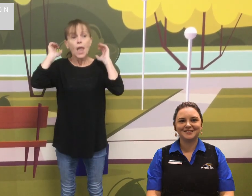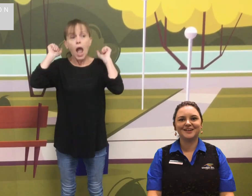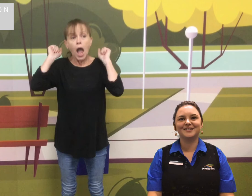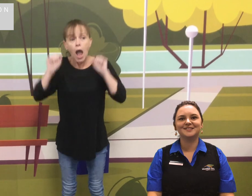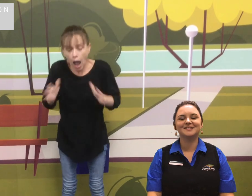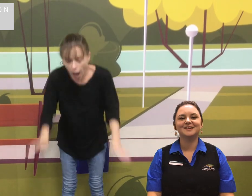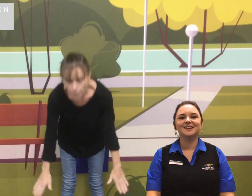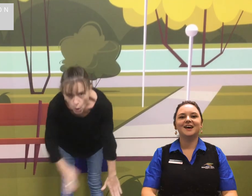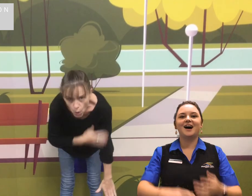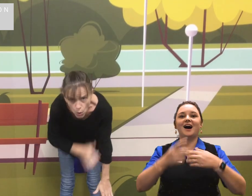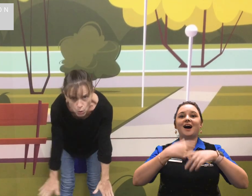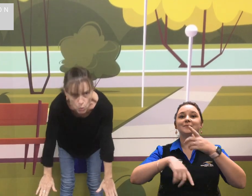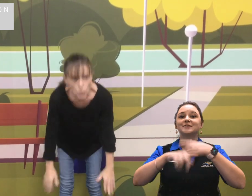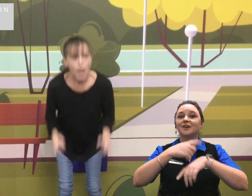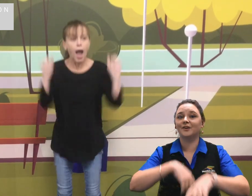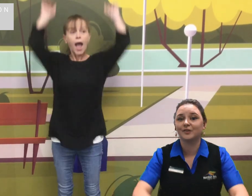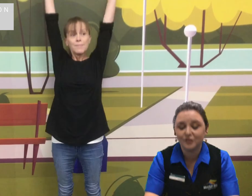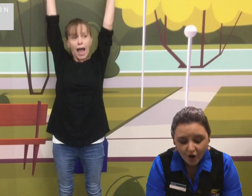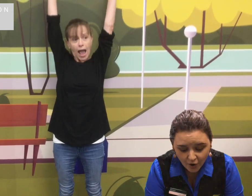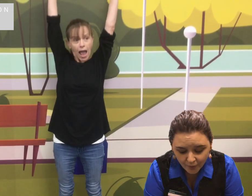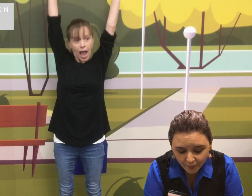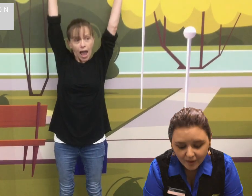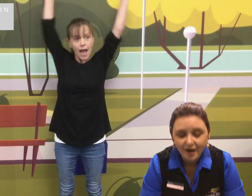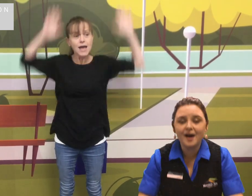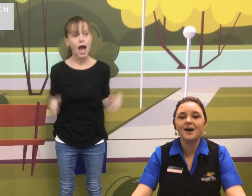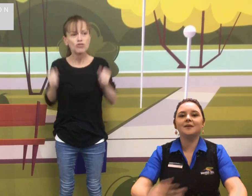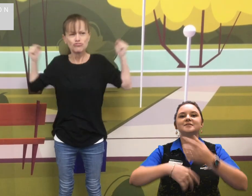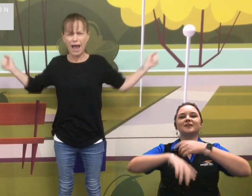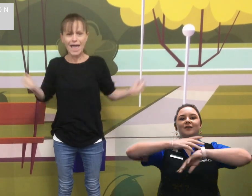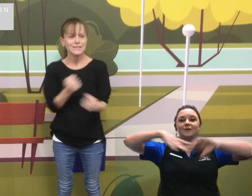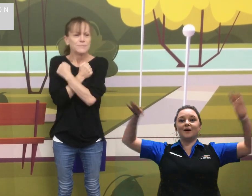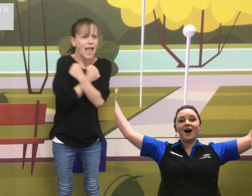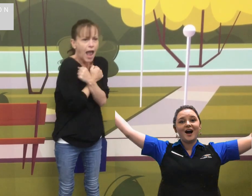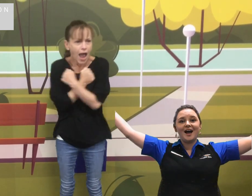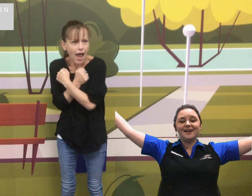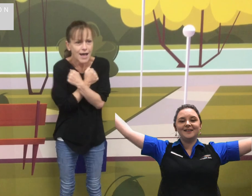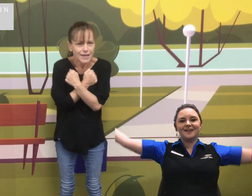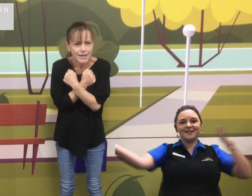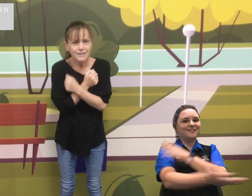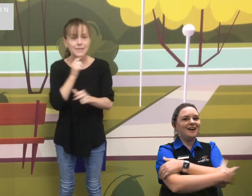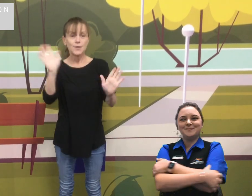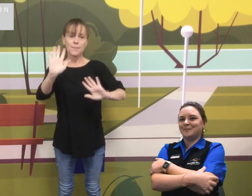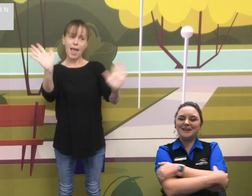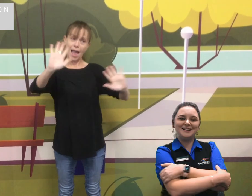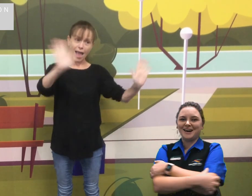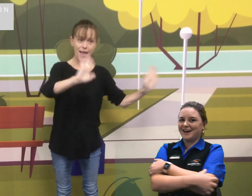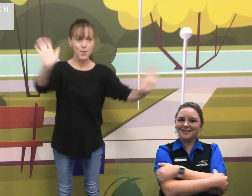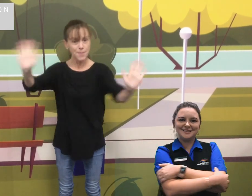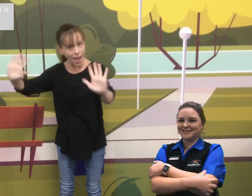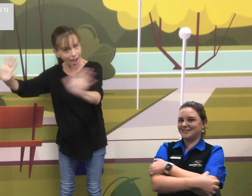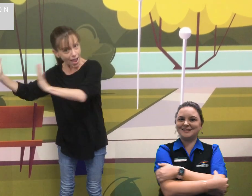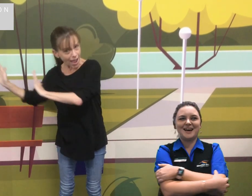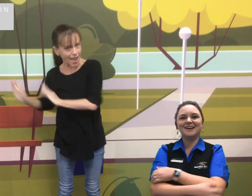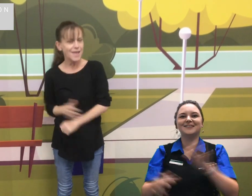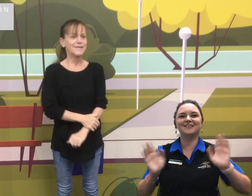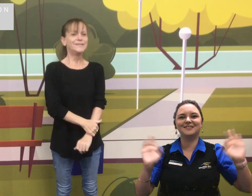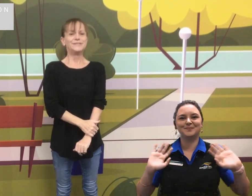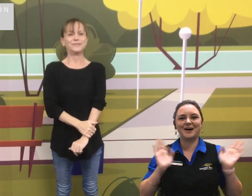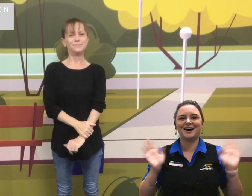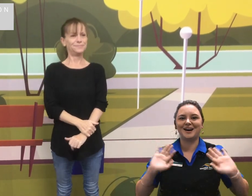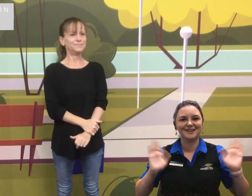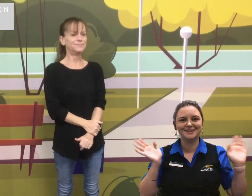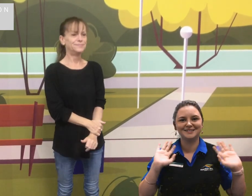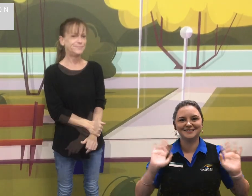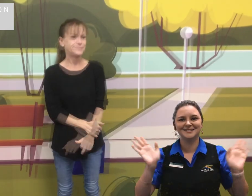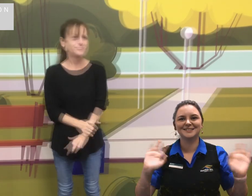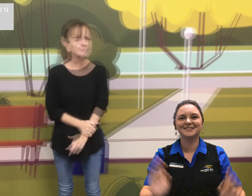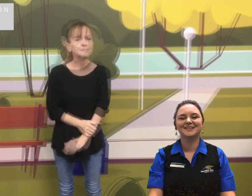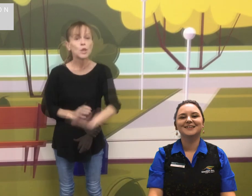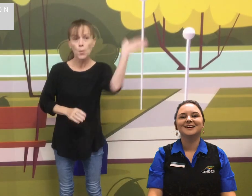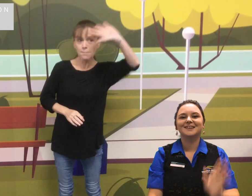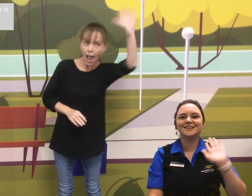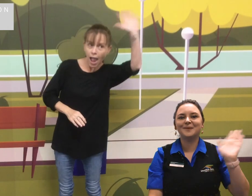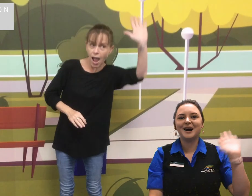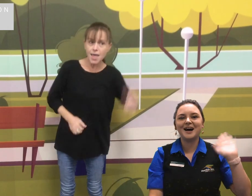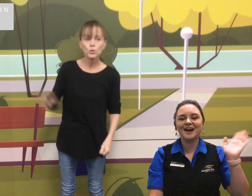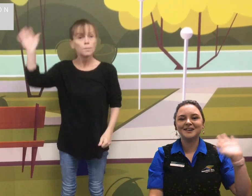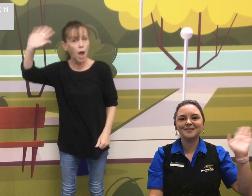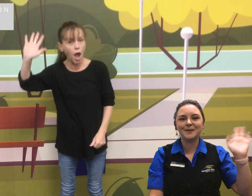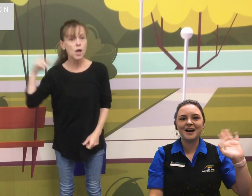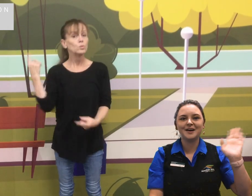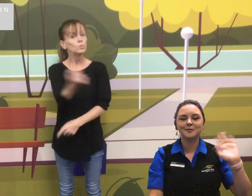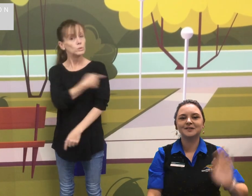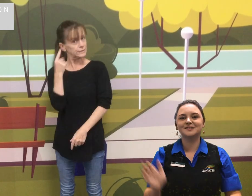goes! Arms go low, arms go high, a great big hug to say goodbye! Goodbye, goodbye, we'll